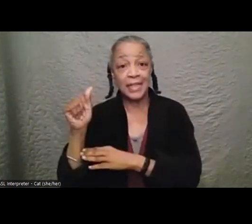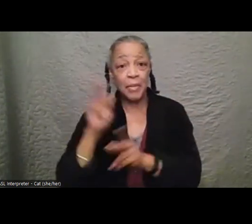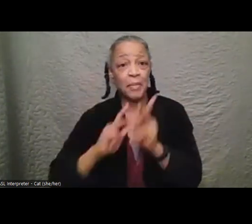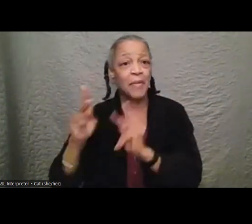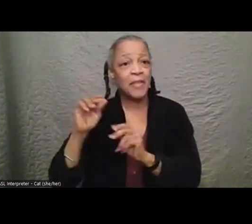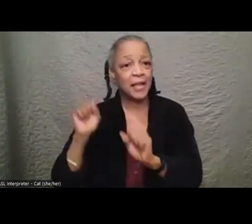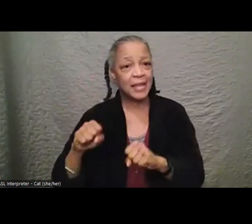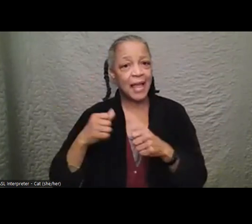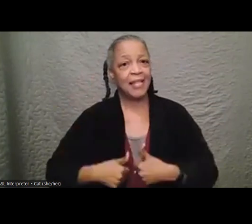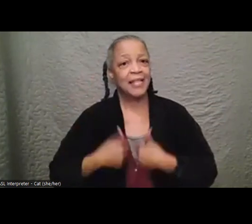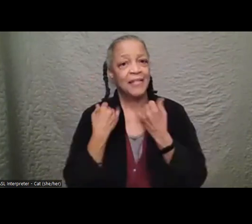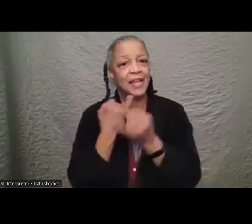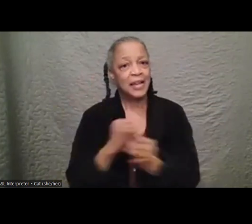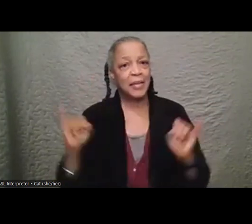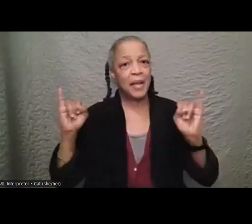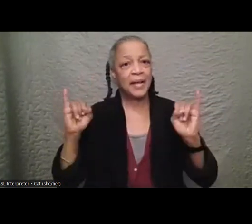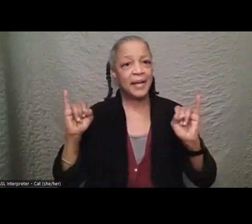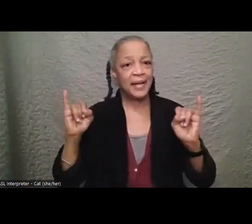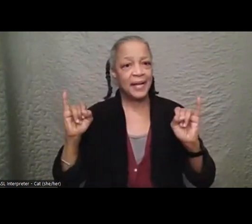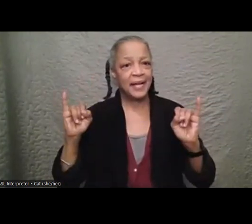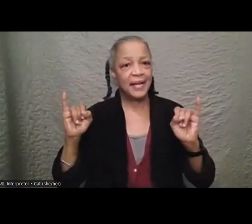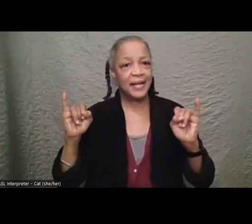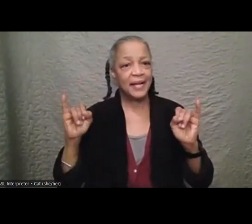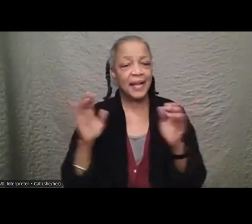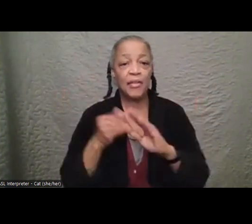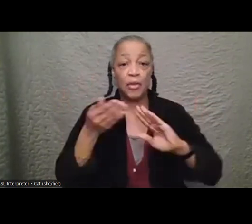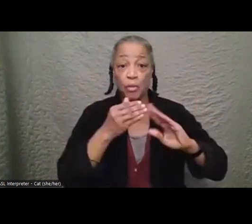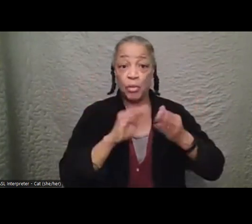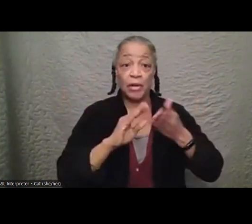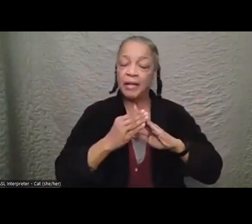independent lives and their community.